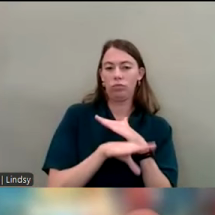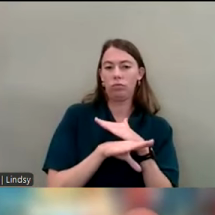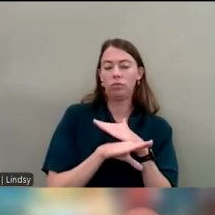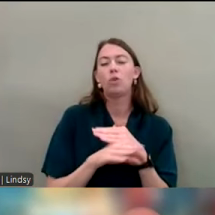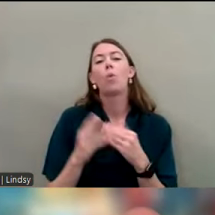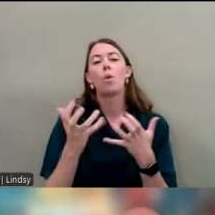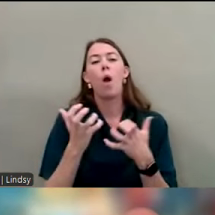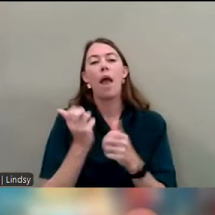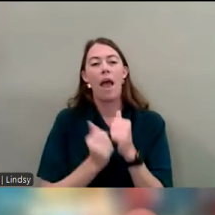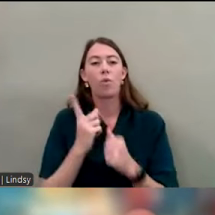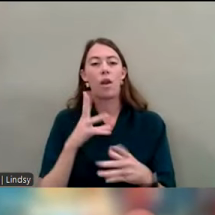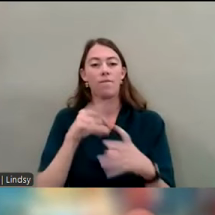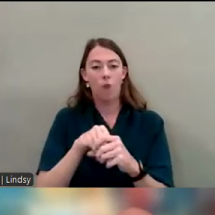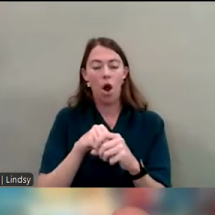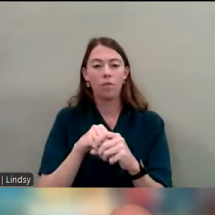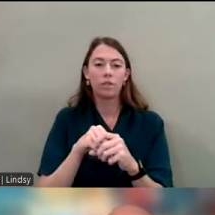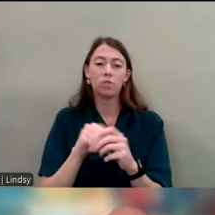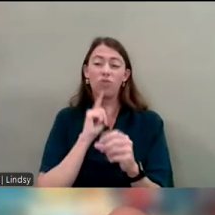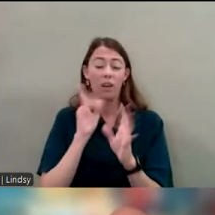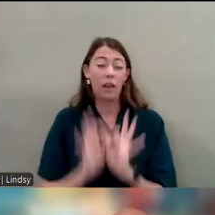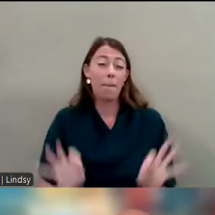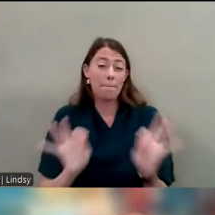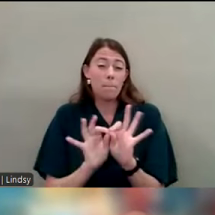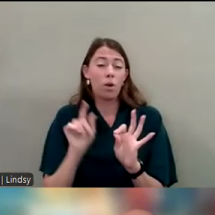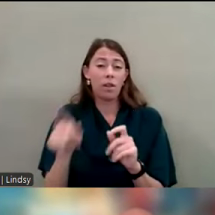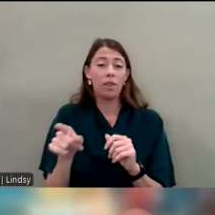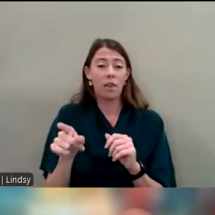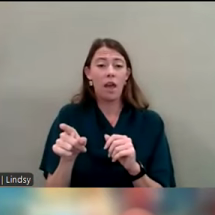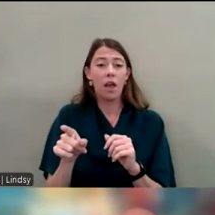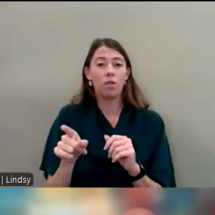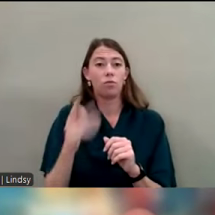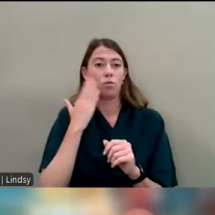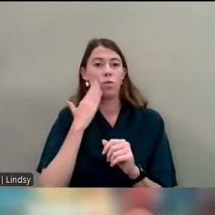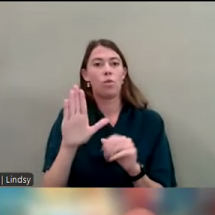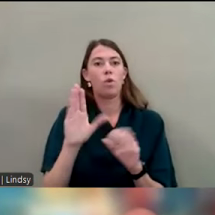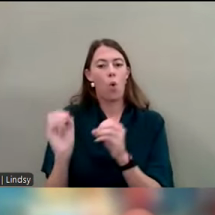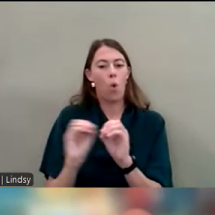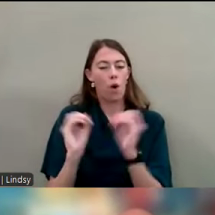sure this gets instilled in the organization. You are looking at things like making sure